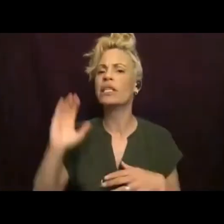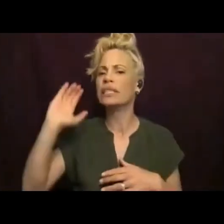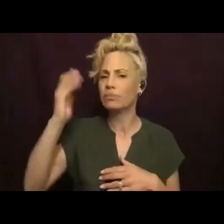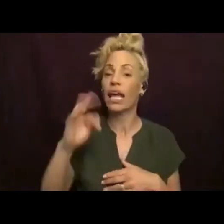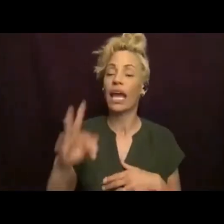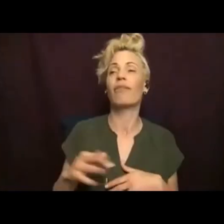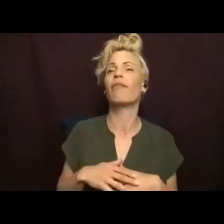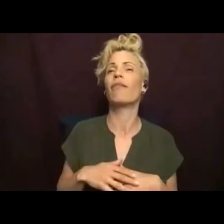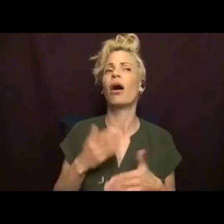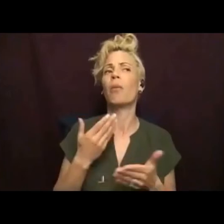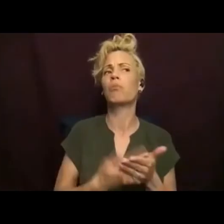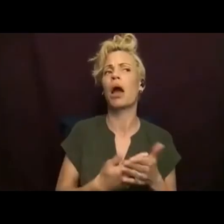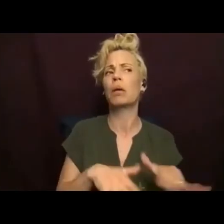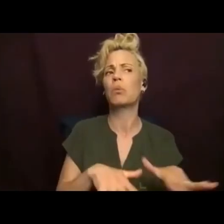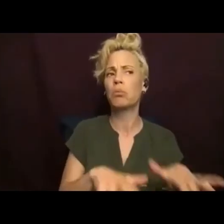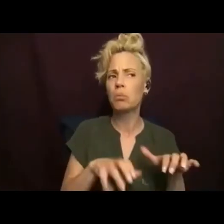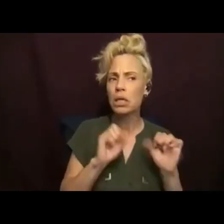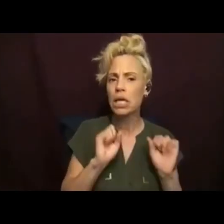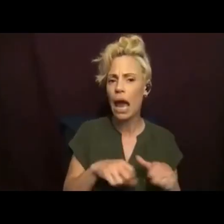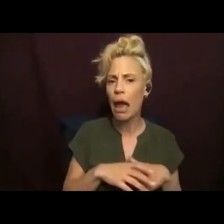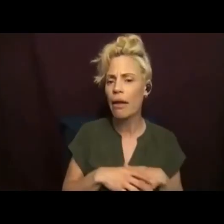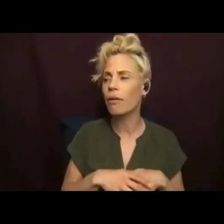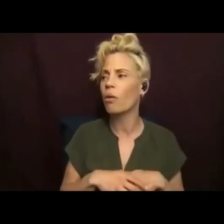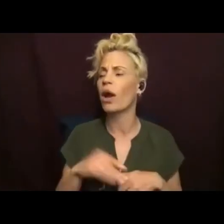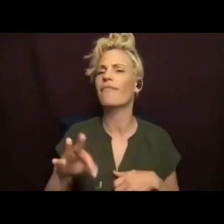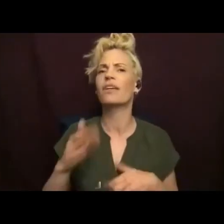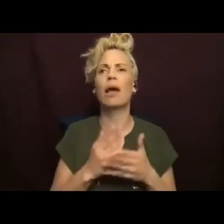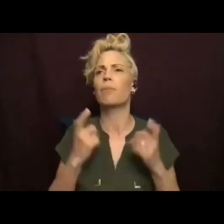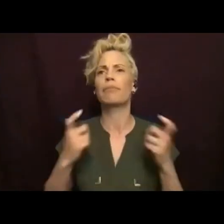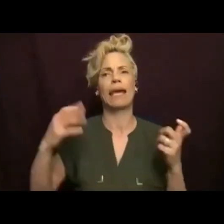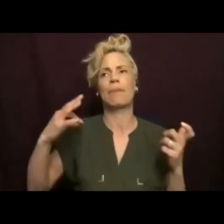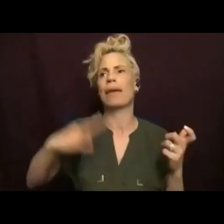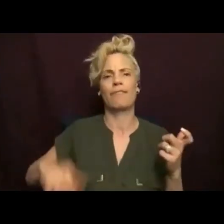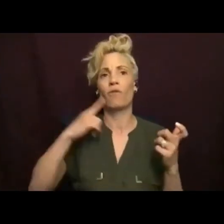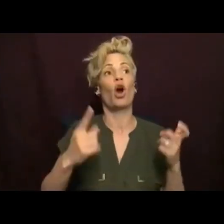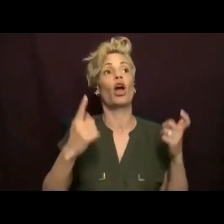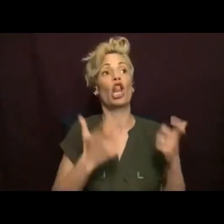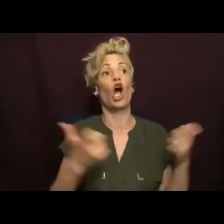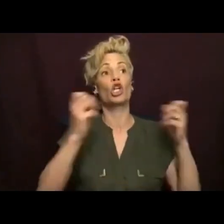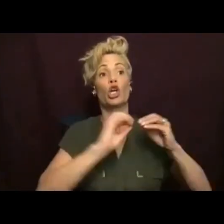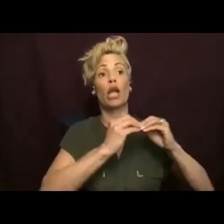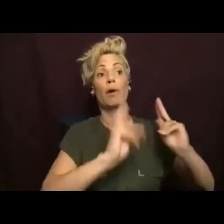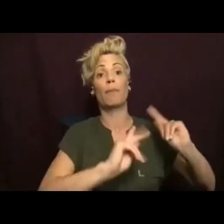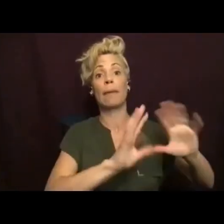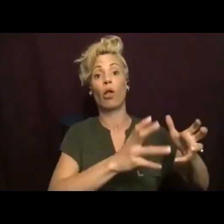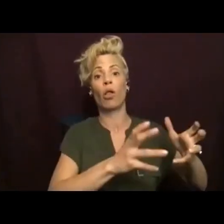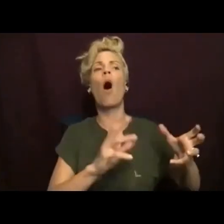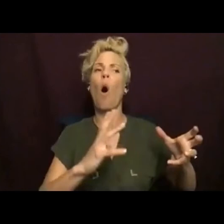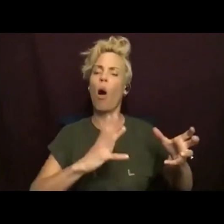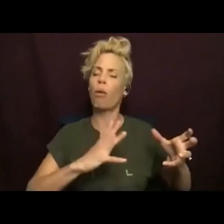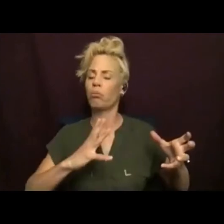or benefit for the larger number, these changes can almost always be done.